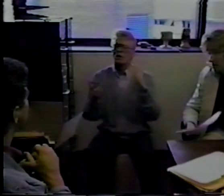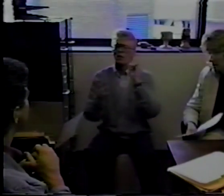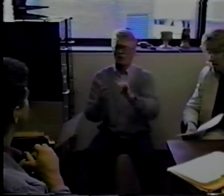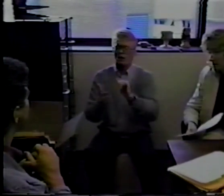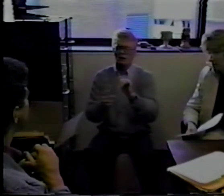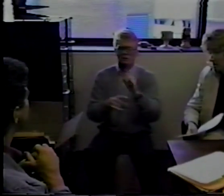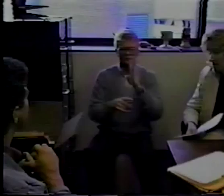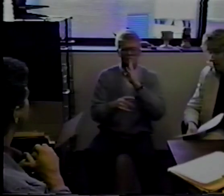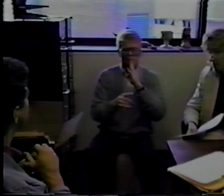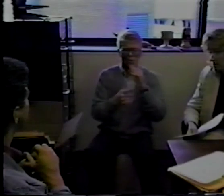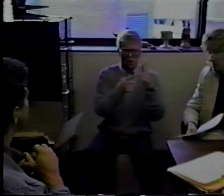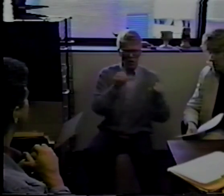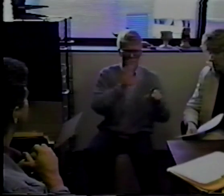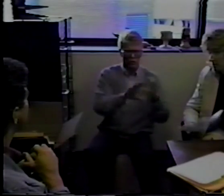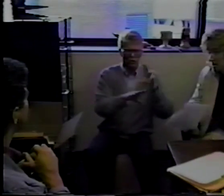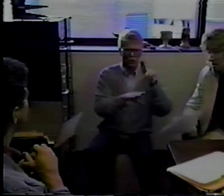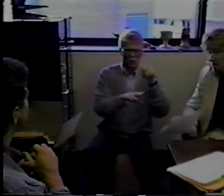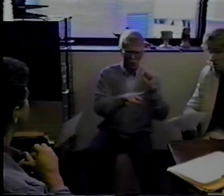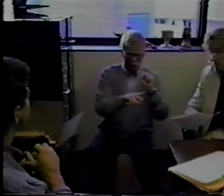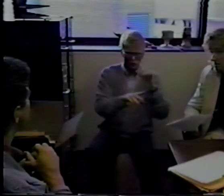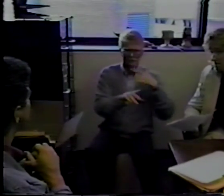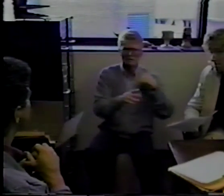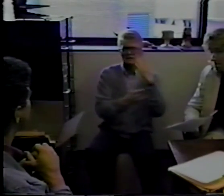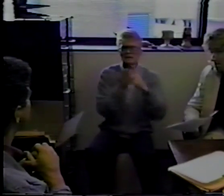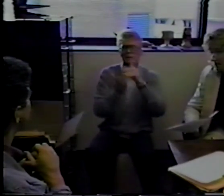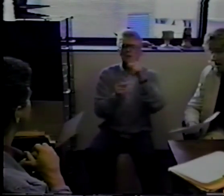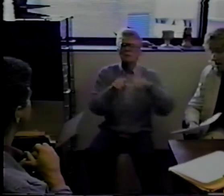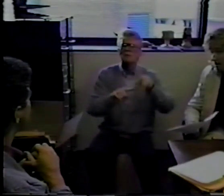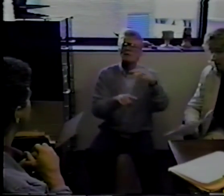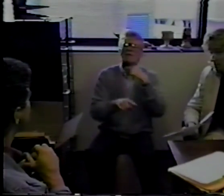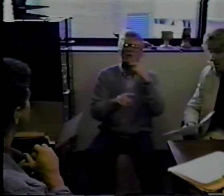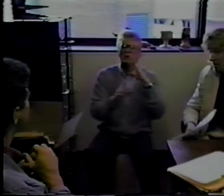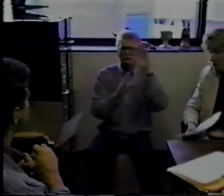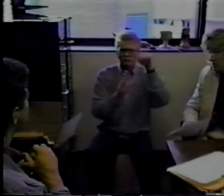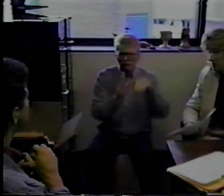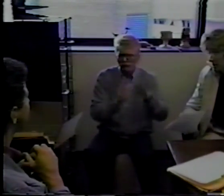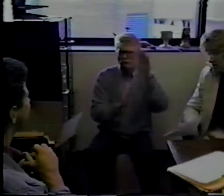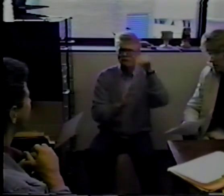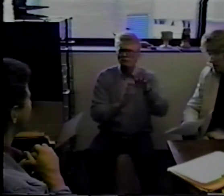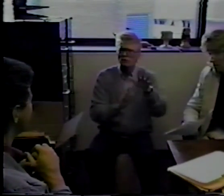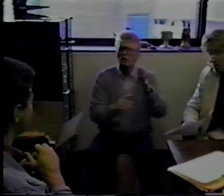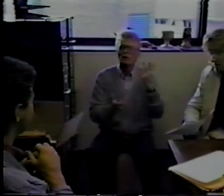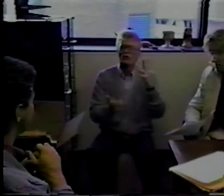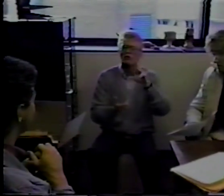language some of the cues would be intonation and rhythmic and also discourse markers.